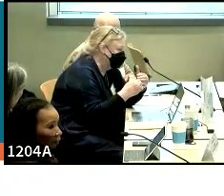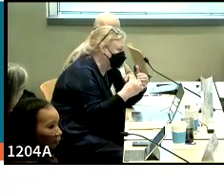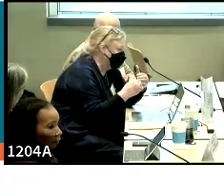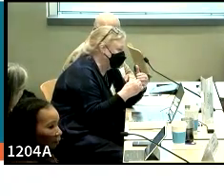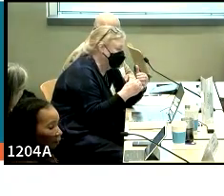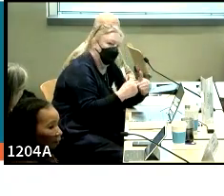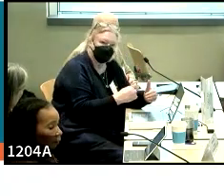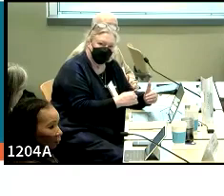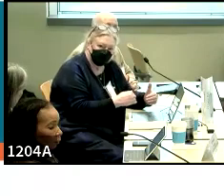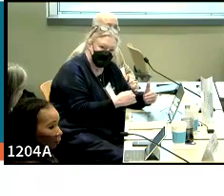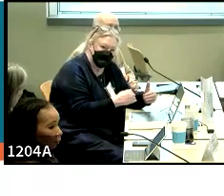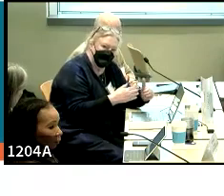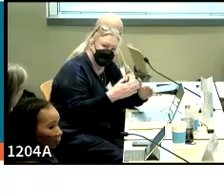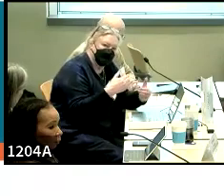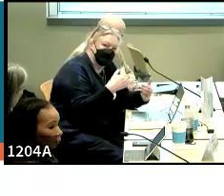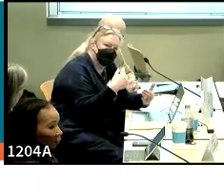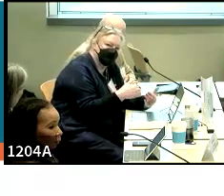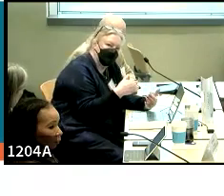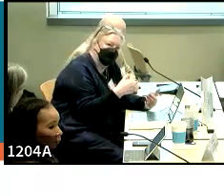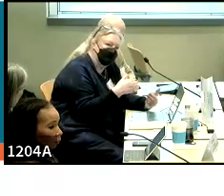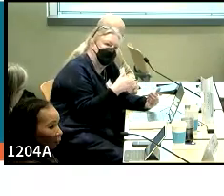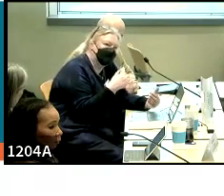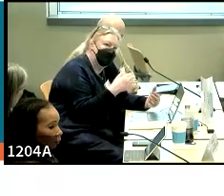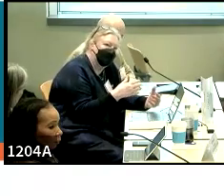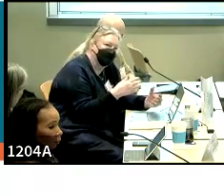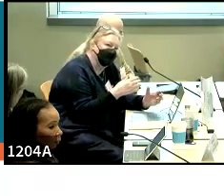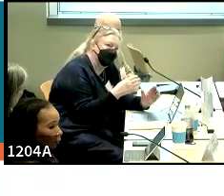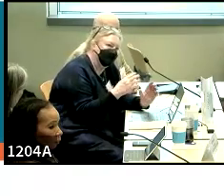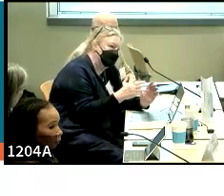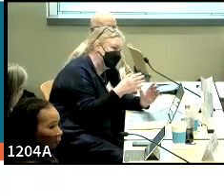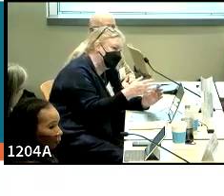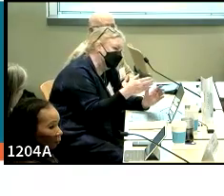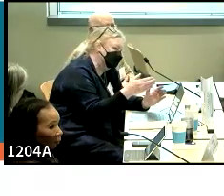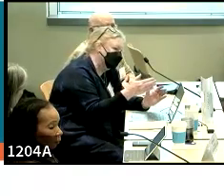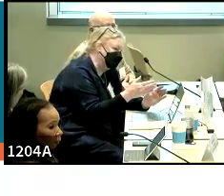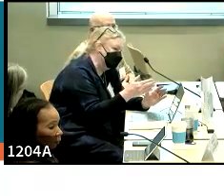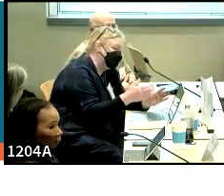So, I'm just wondering, as part of the accreditation process,